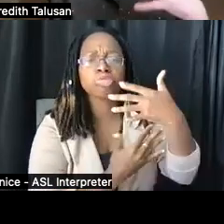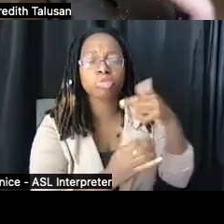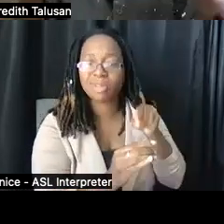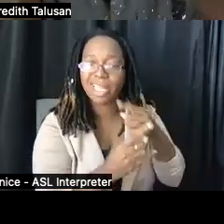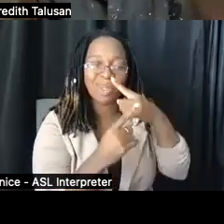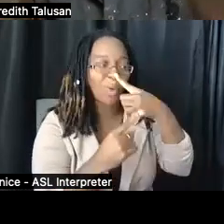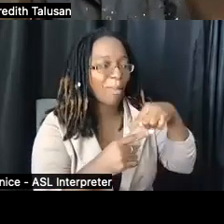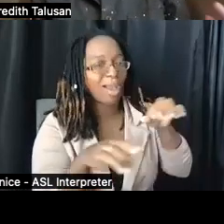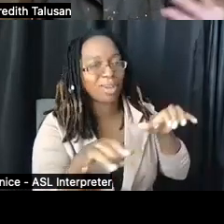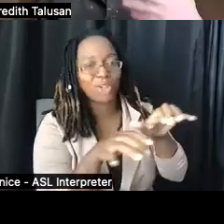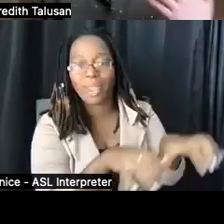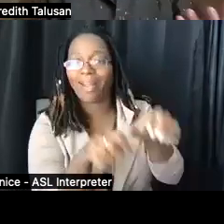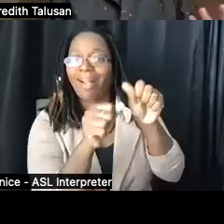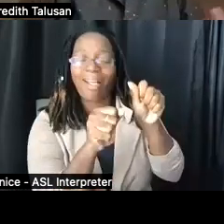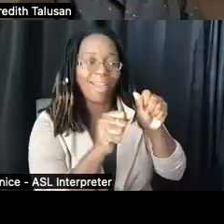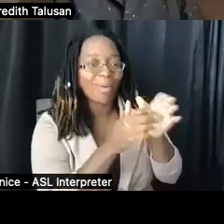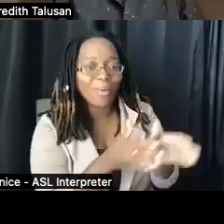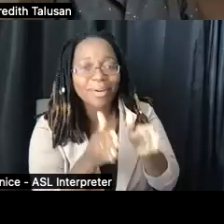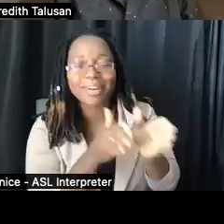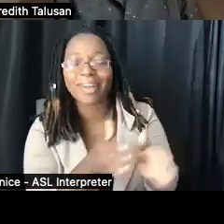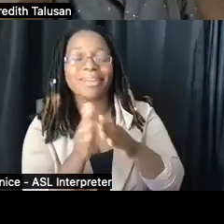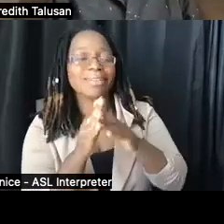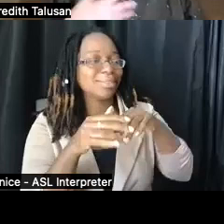the people happy to organize things.